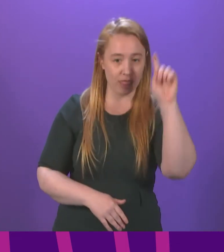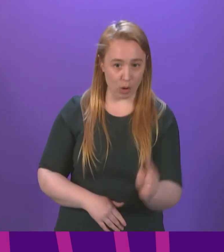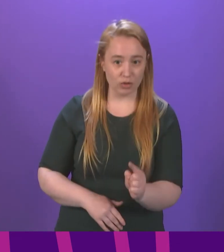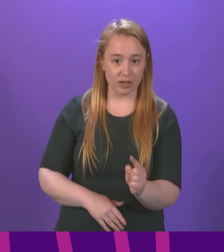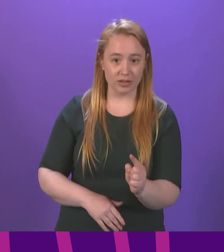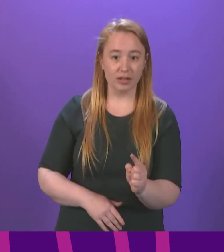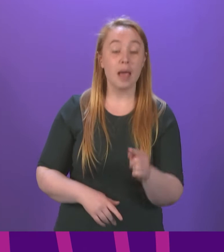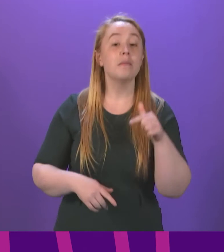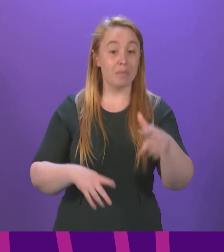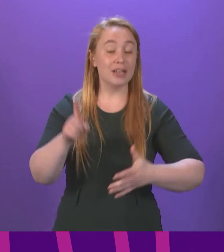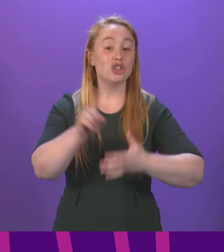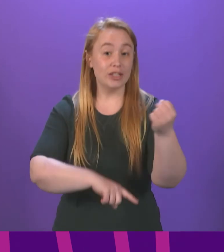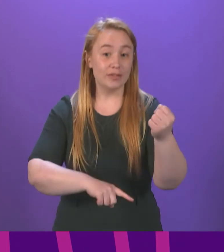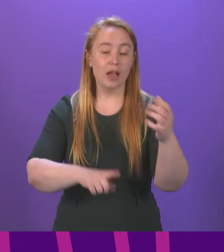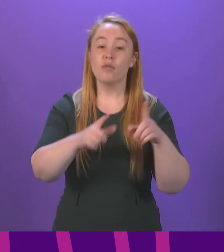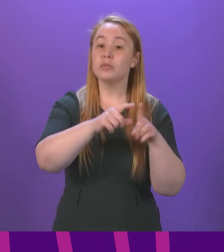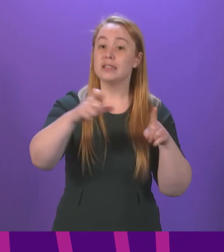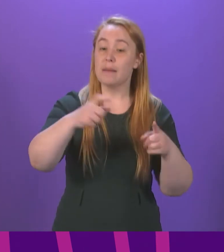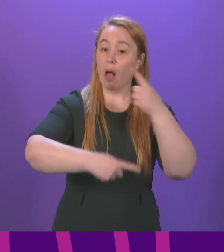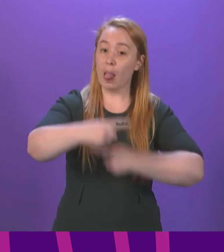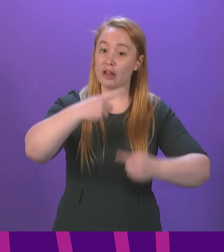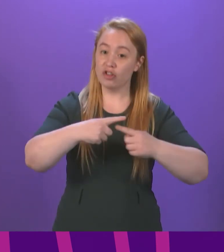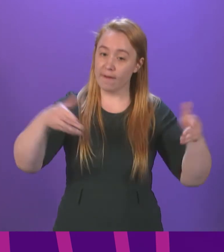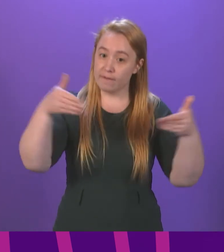Since the beginning of December 2020, our focus has been on expanding the coverage of